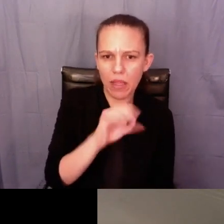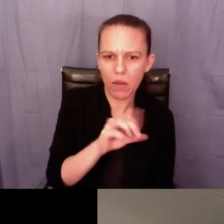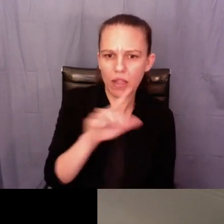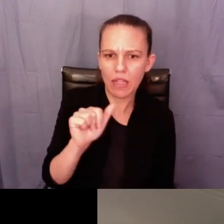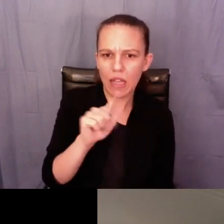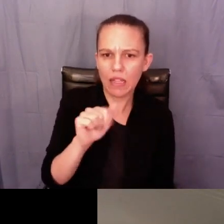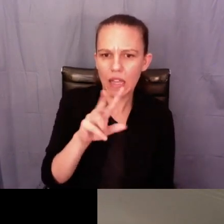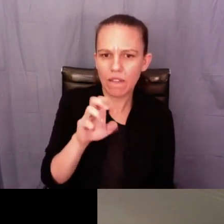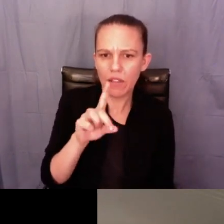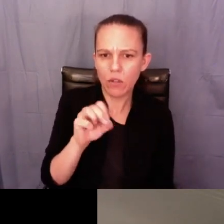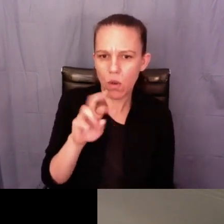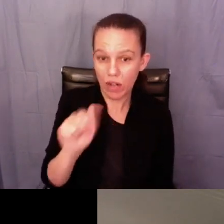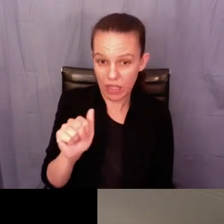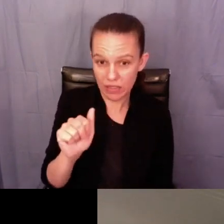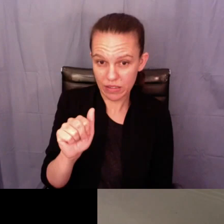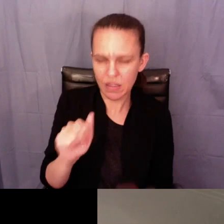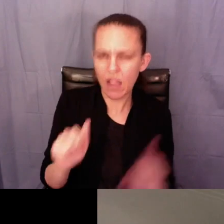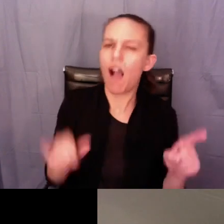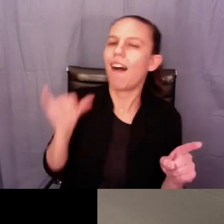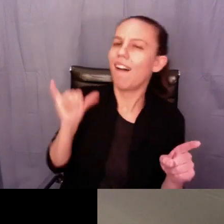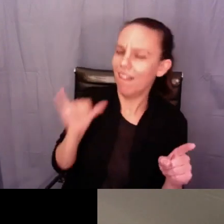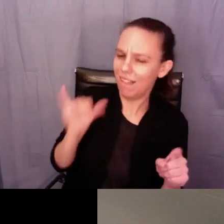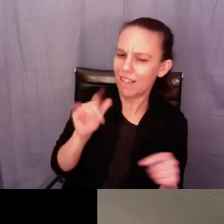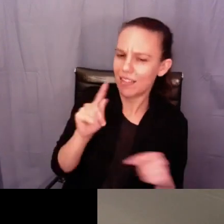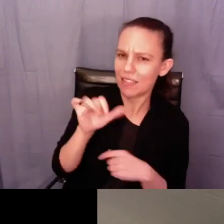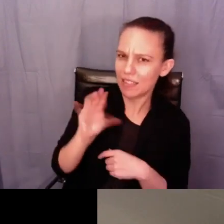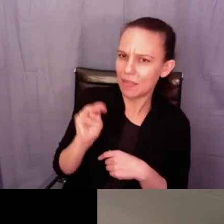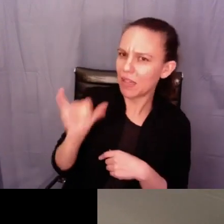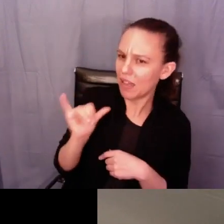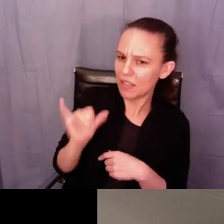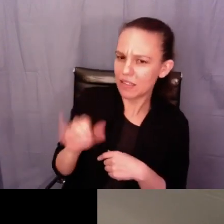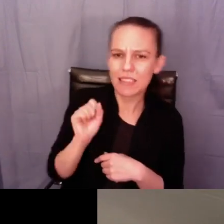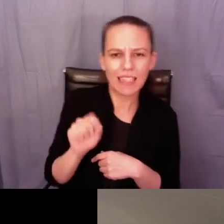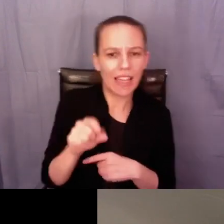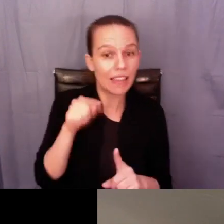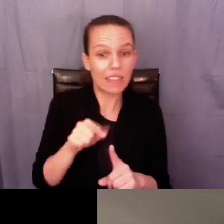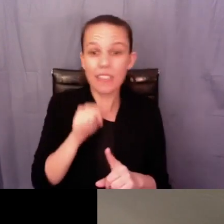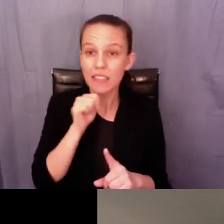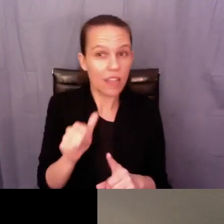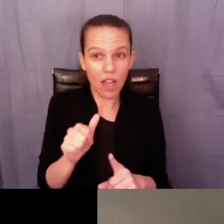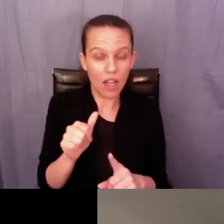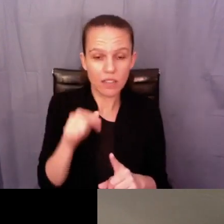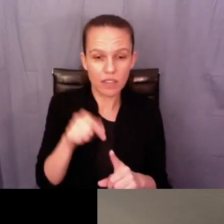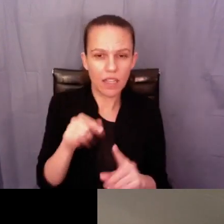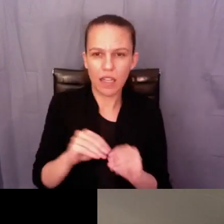La lavadora which is not at all a clear case just to explain